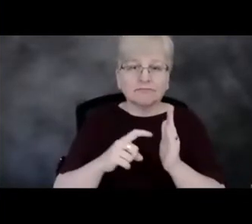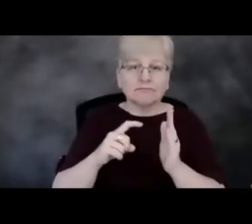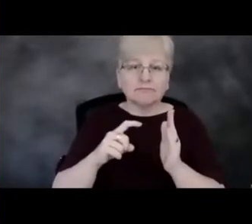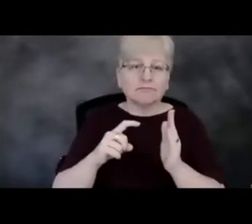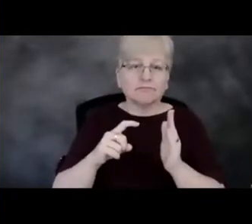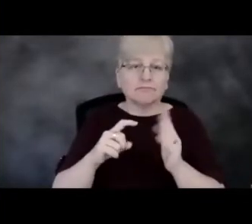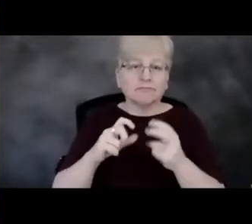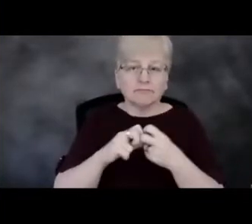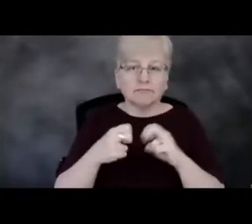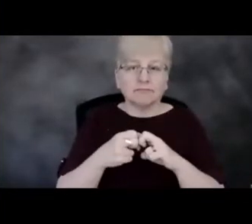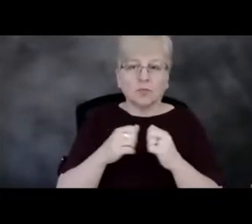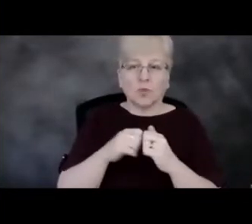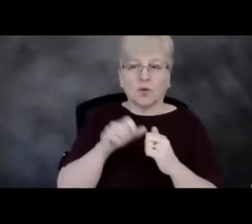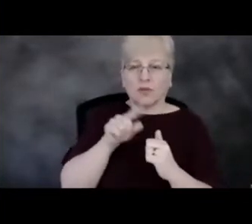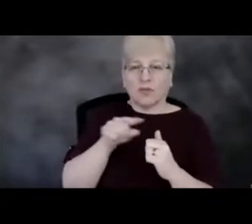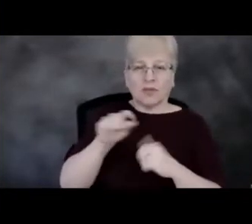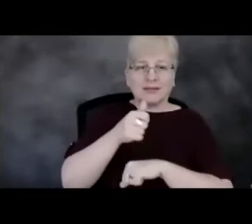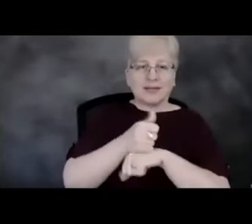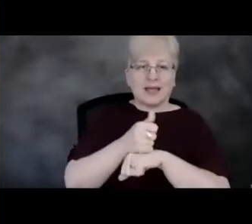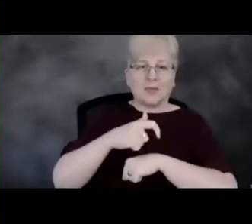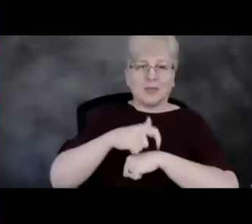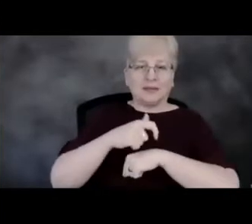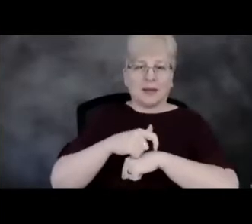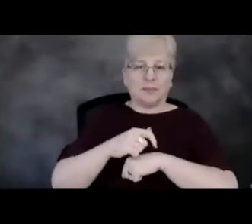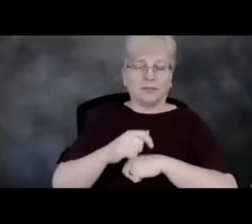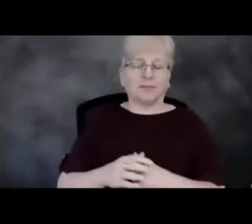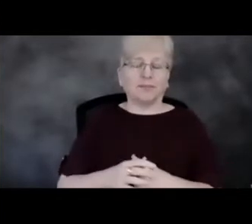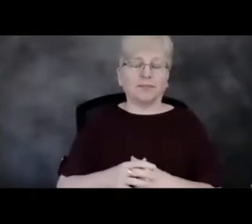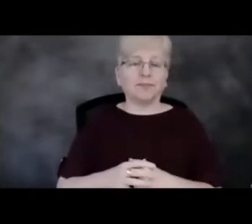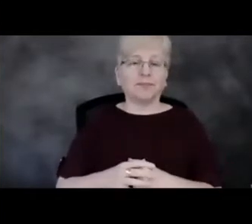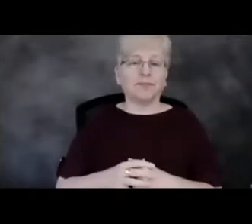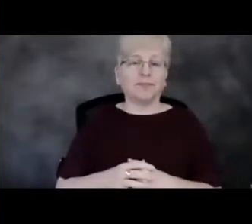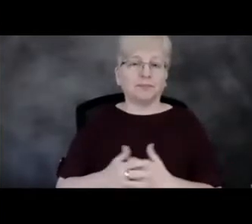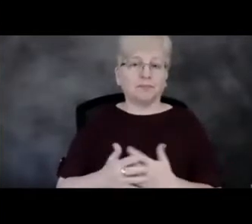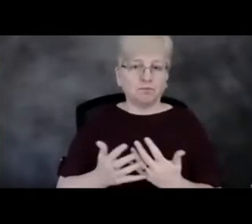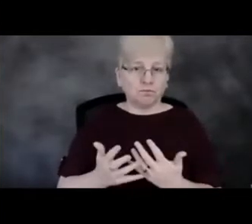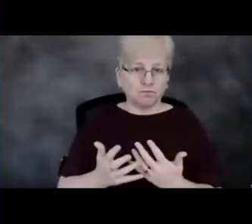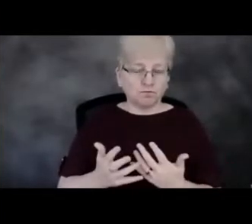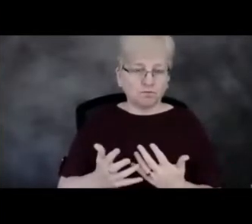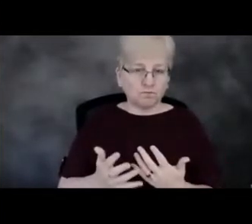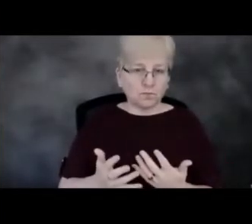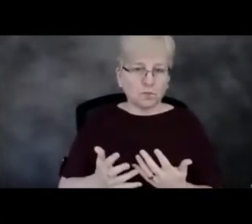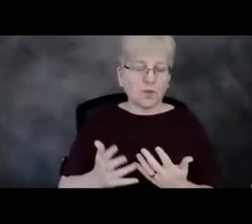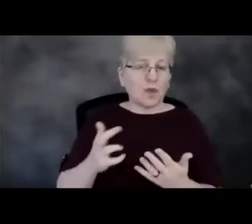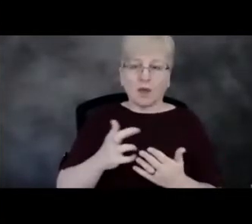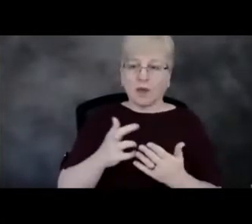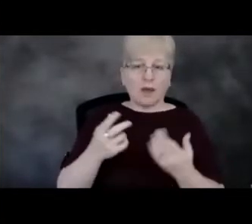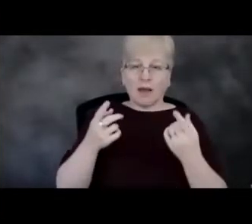up these times. 16:59:43 The result of it is that due to the